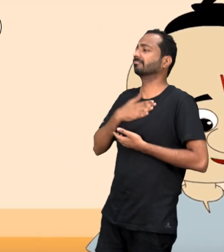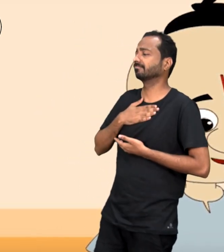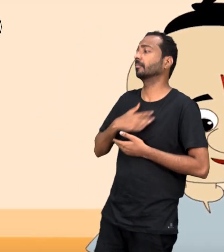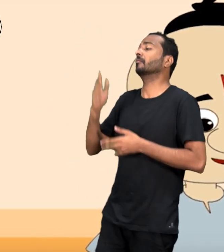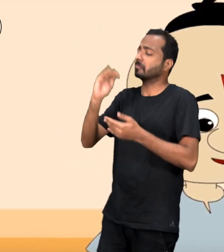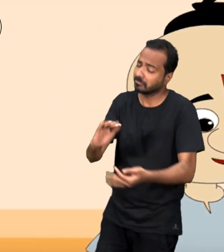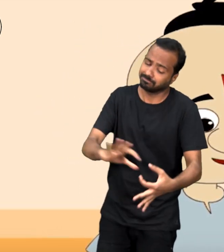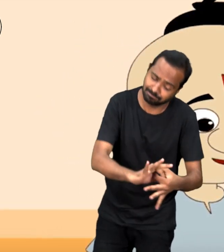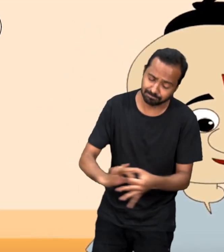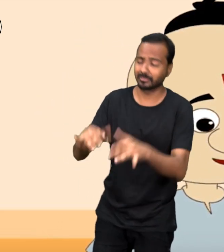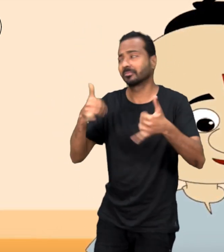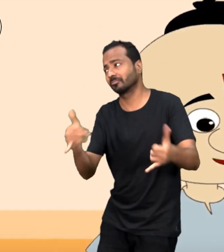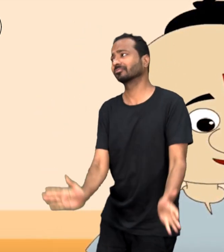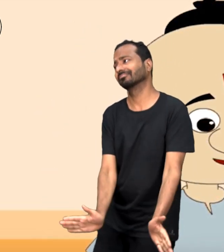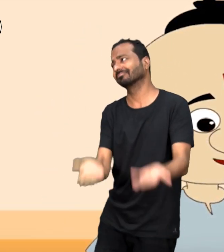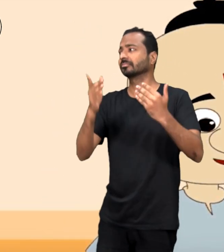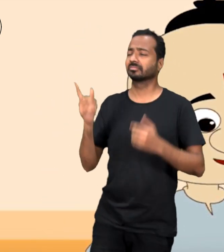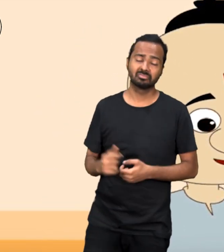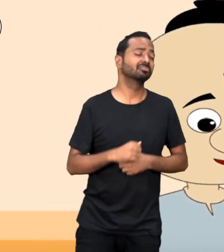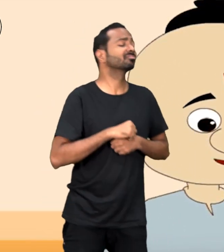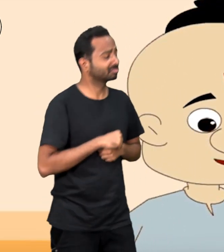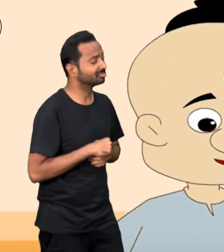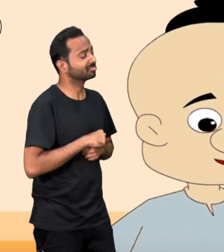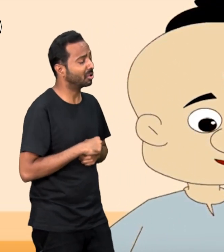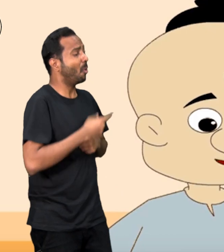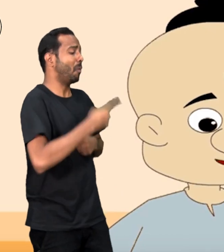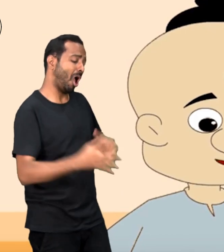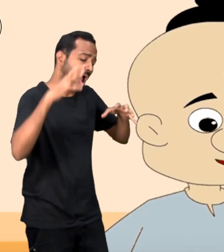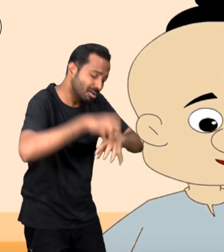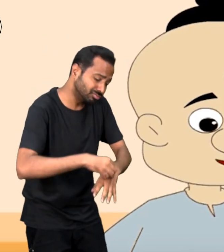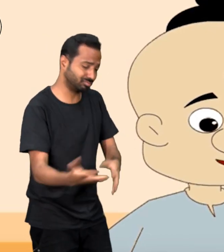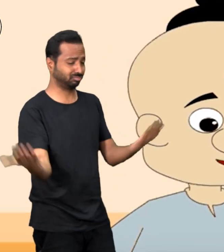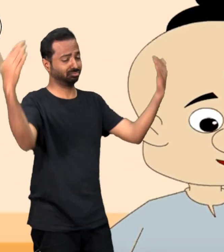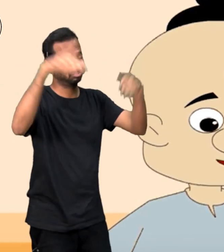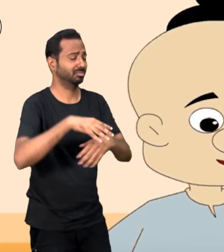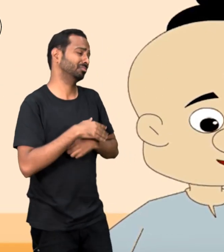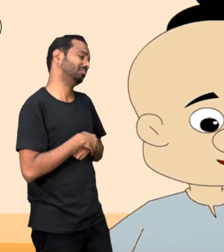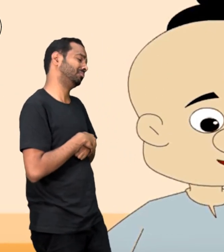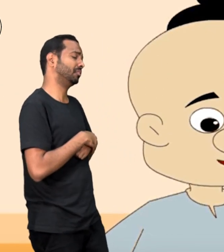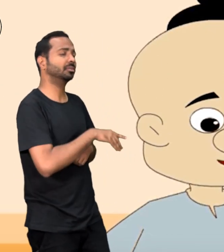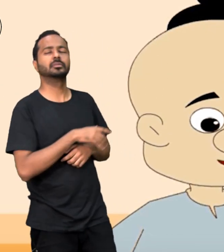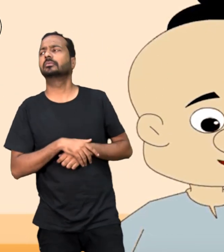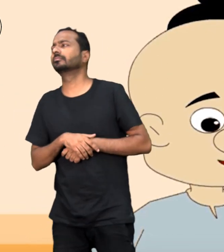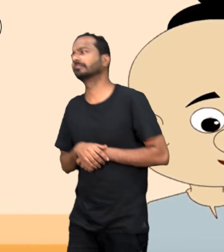Don't worry, mongoose and the child will play together, he replied. If mongoose will bite the child then?, she questioned.